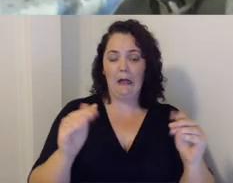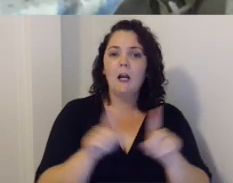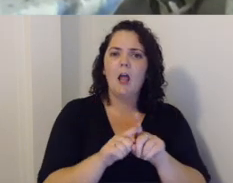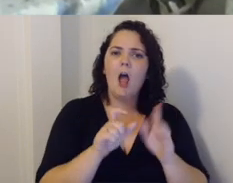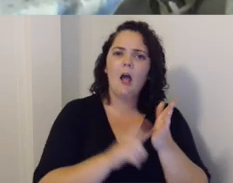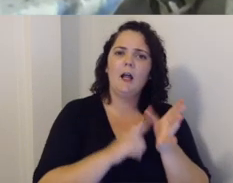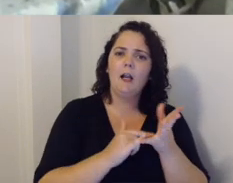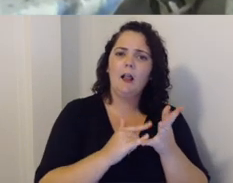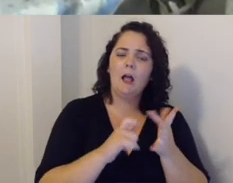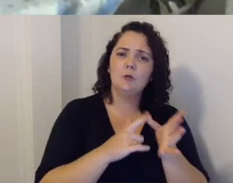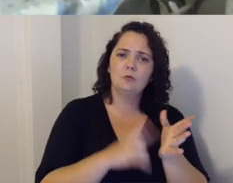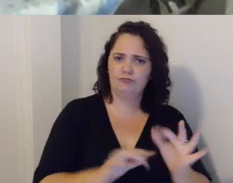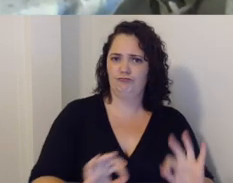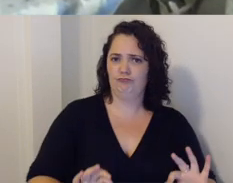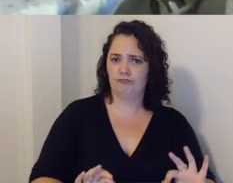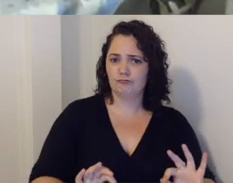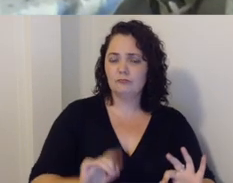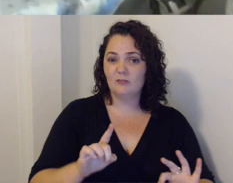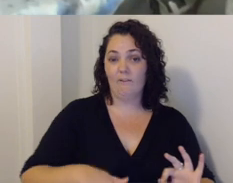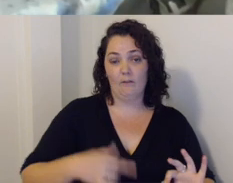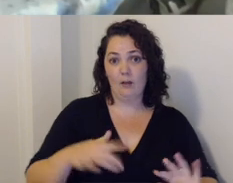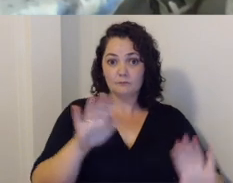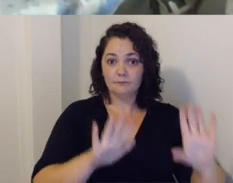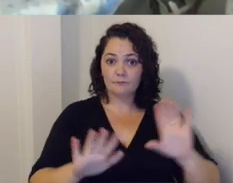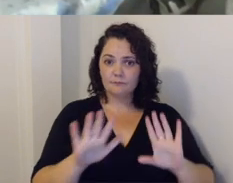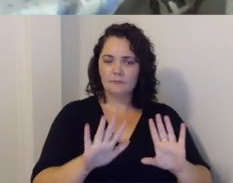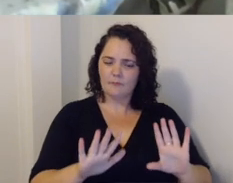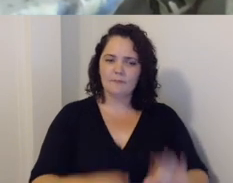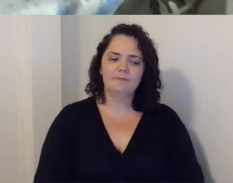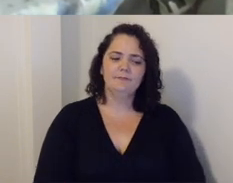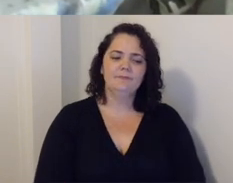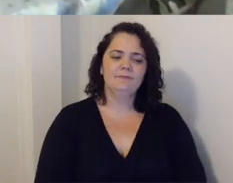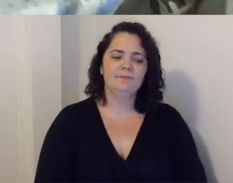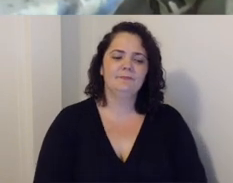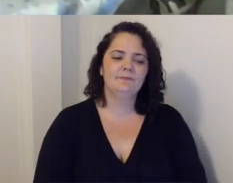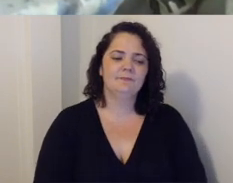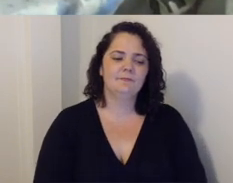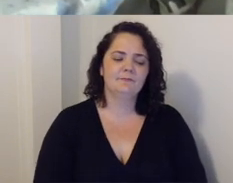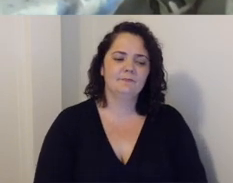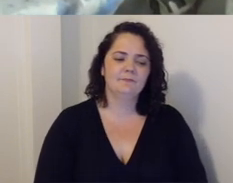you had that overall sense, that sensual sense of space and impression. Yes, there's another question.